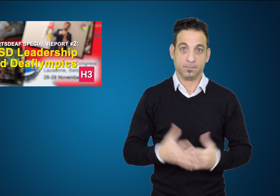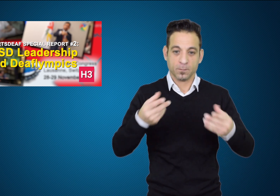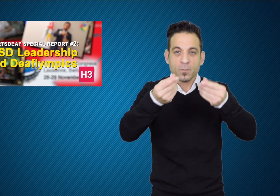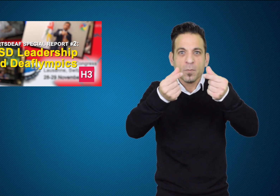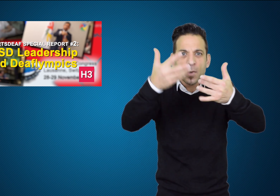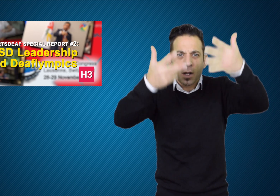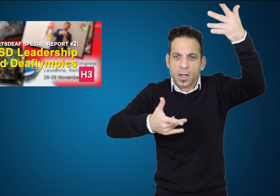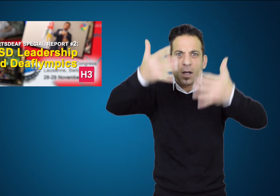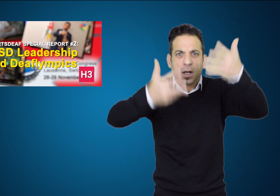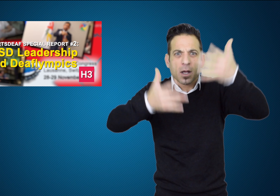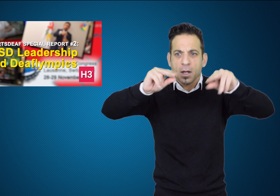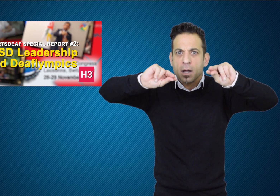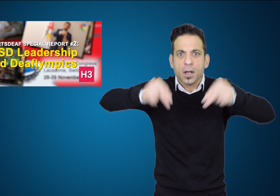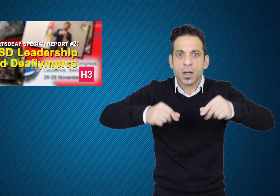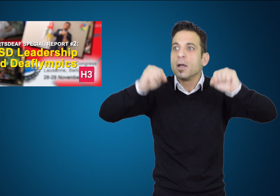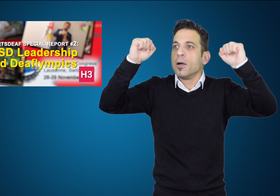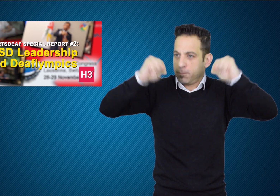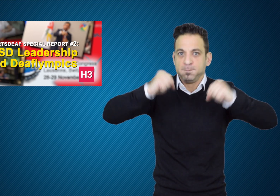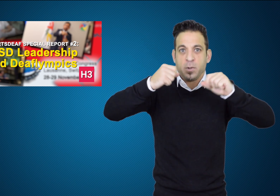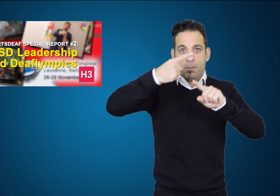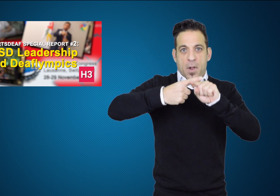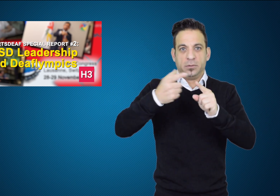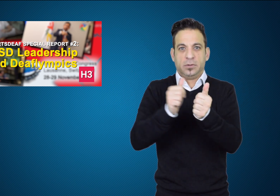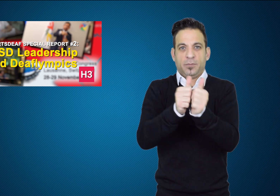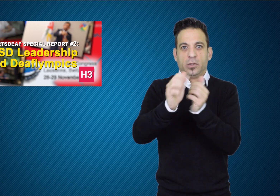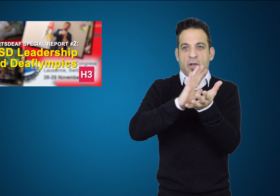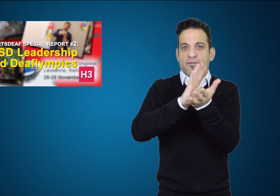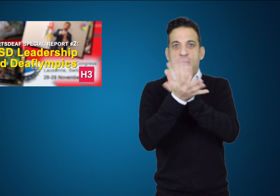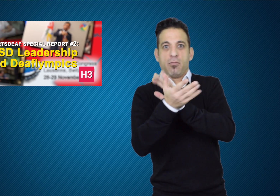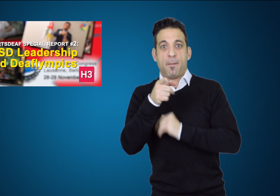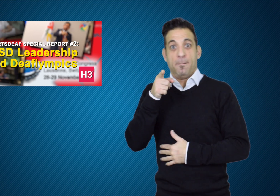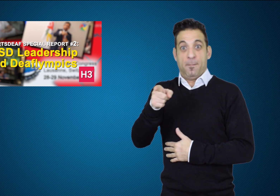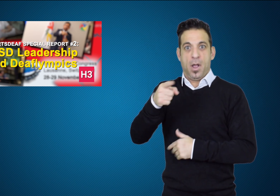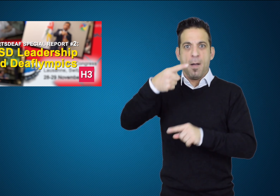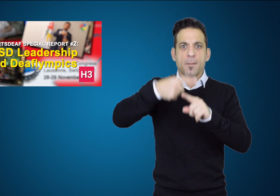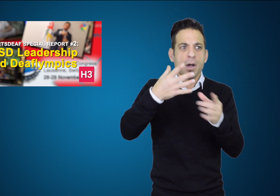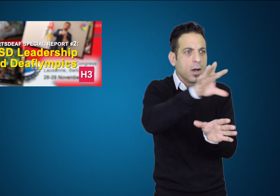Approving the financial audit and sports reform,